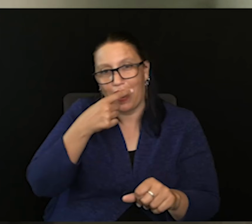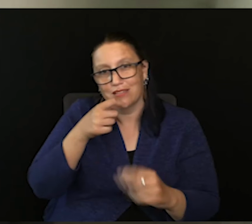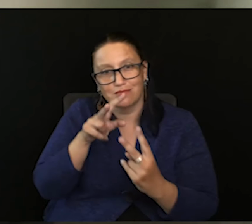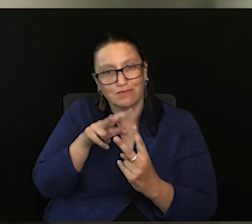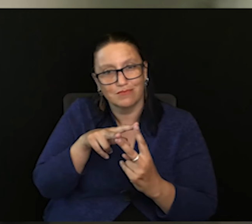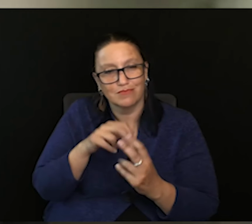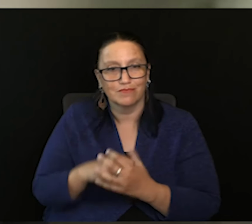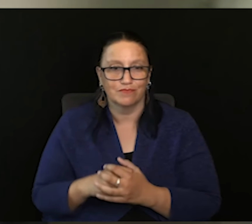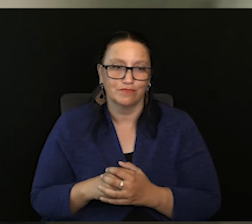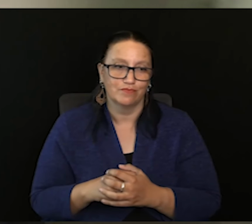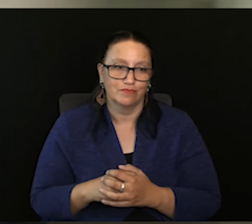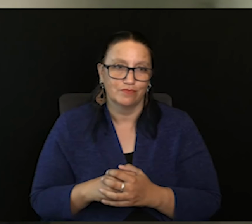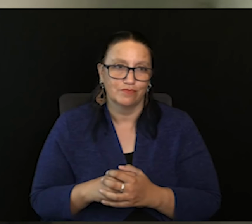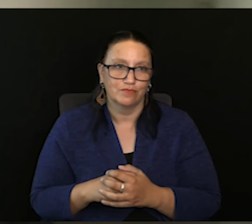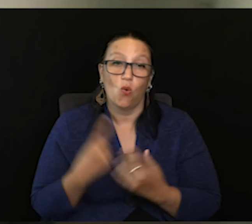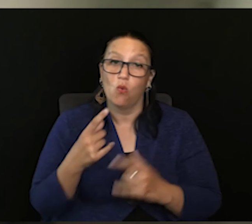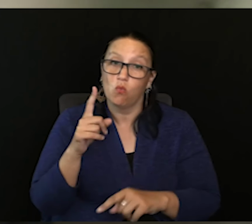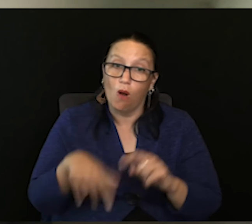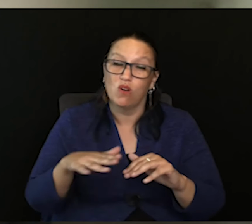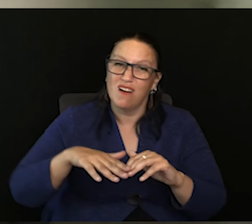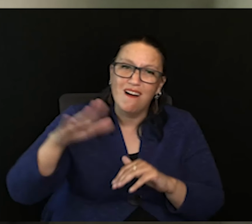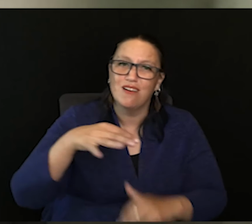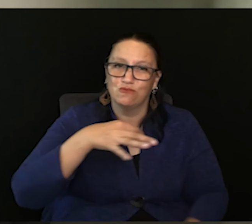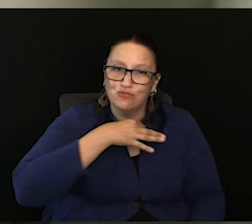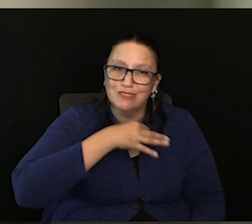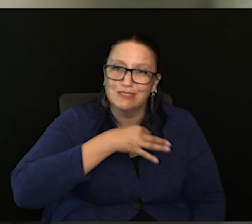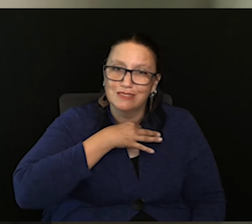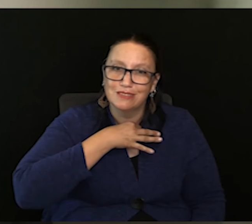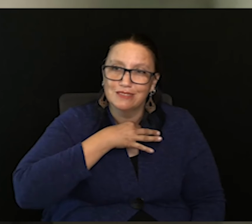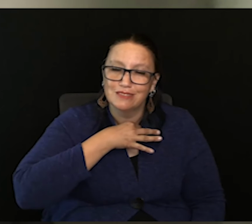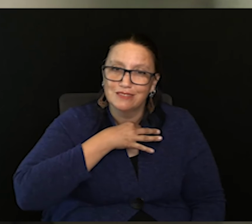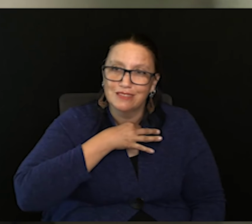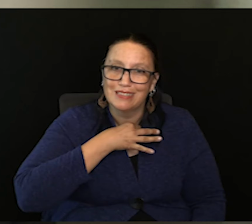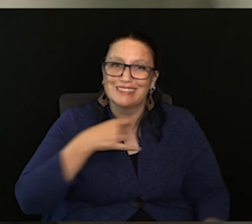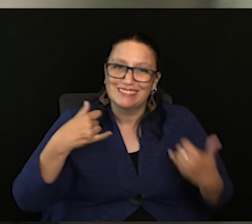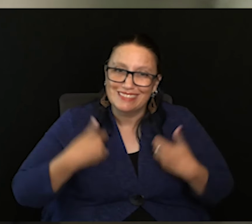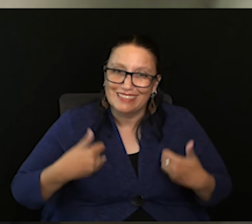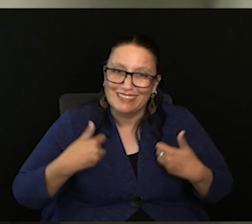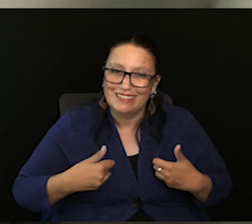They are designed for those people who are at risk of moving